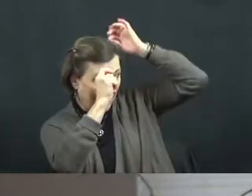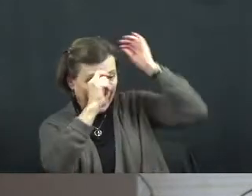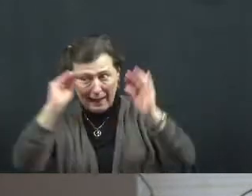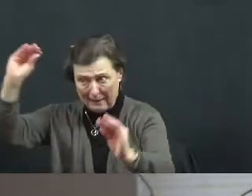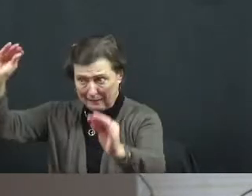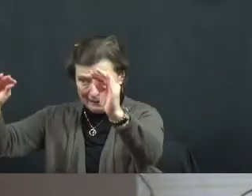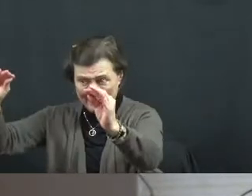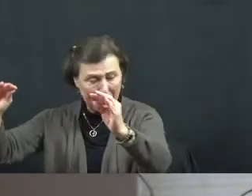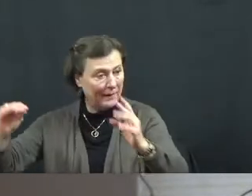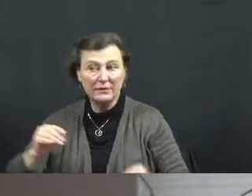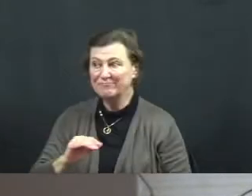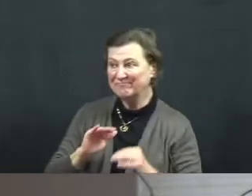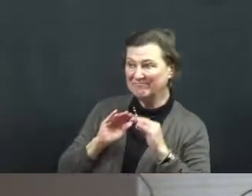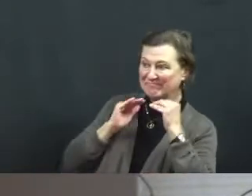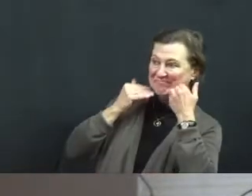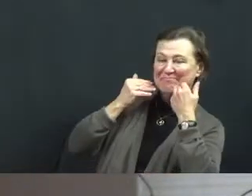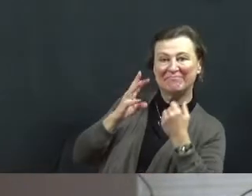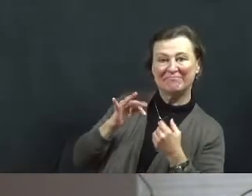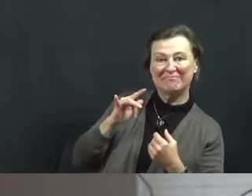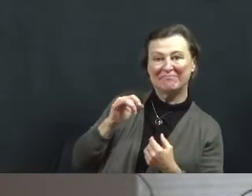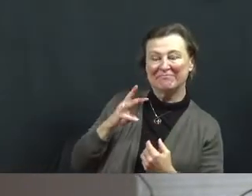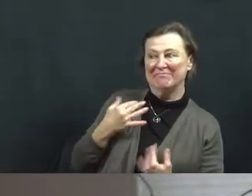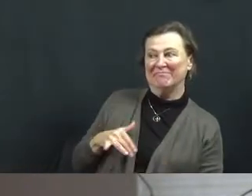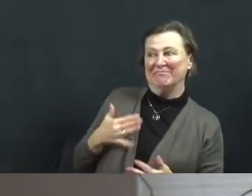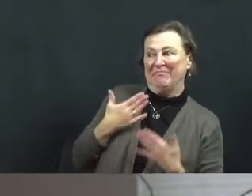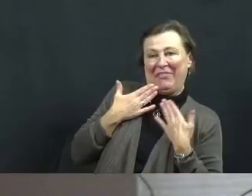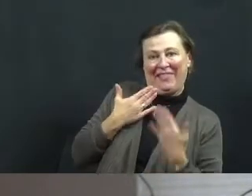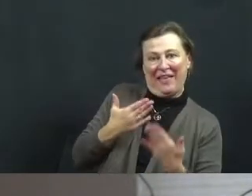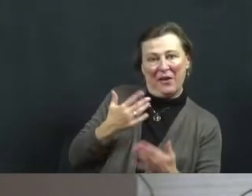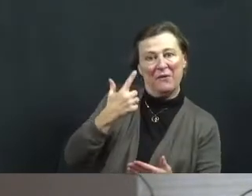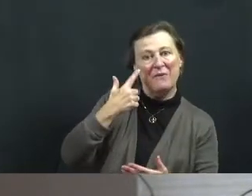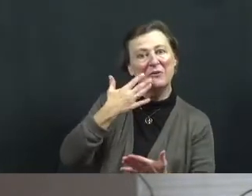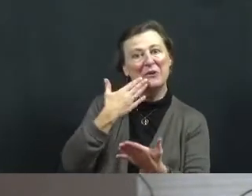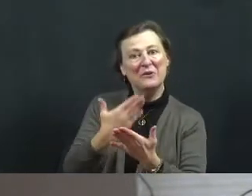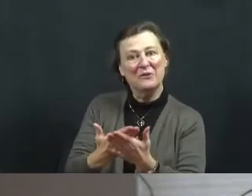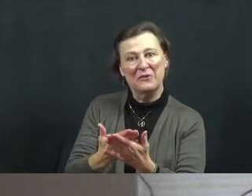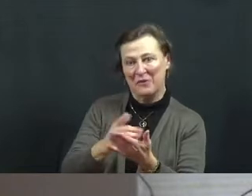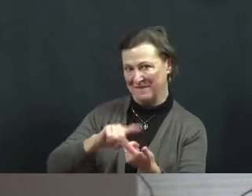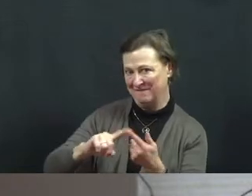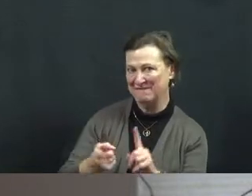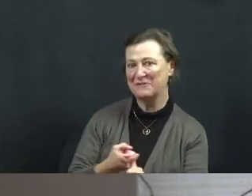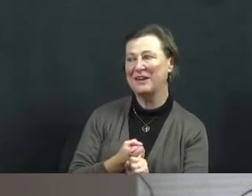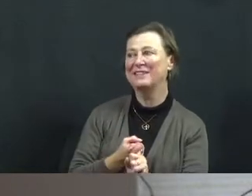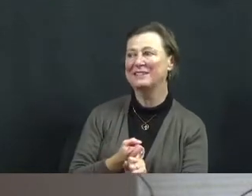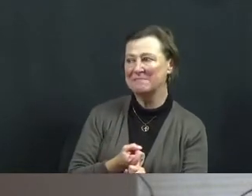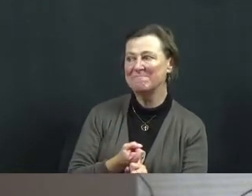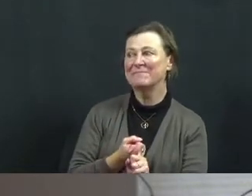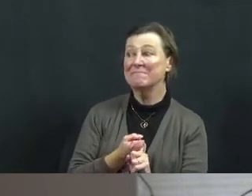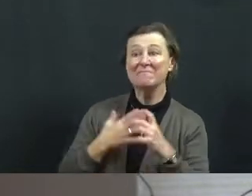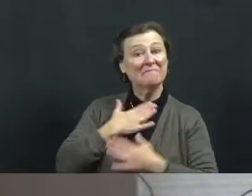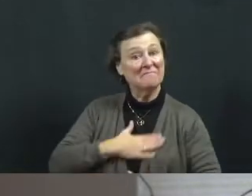Willow smiled, thankful for such friends and after enjoying time with his friends, building